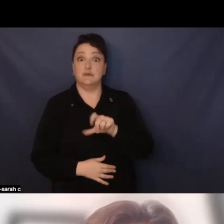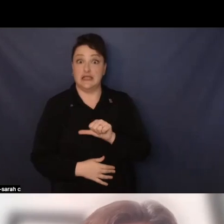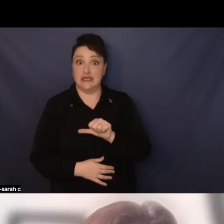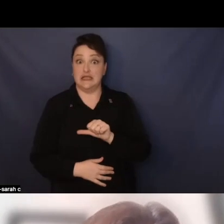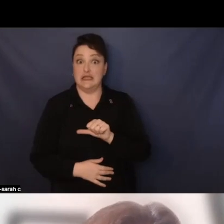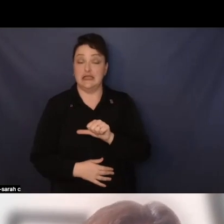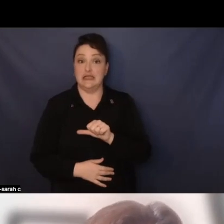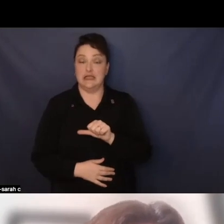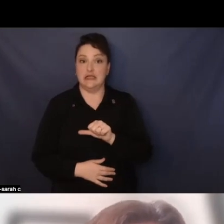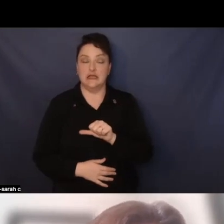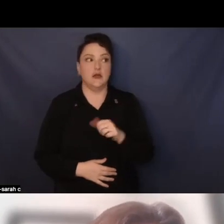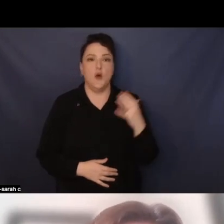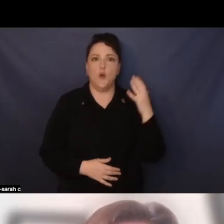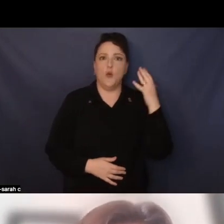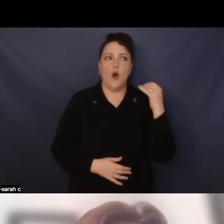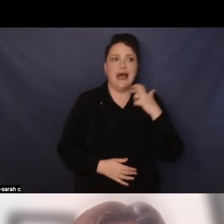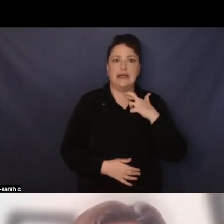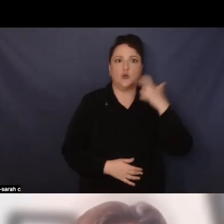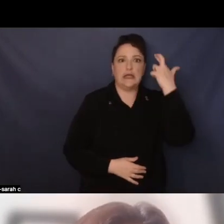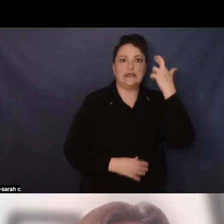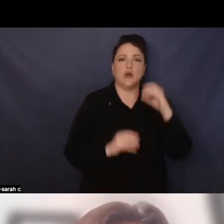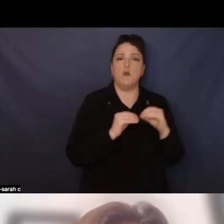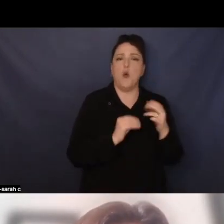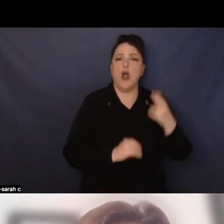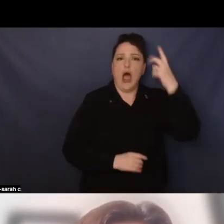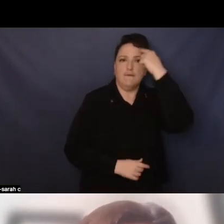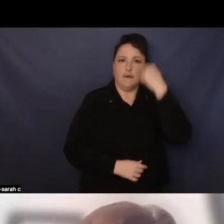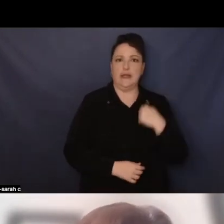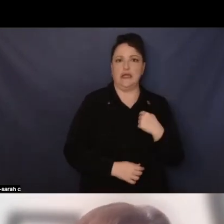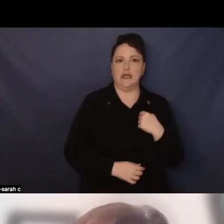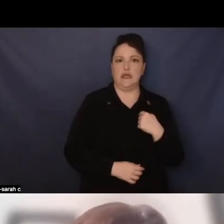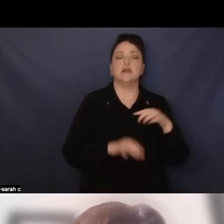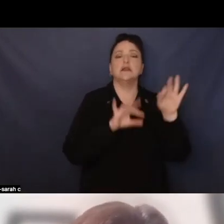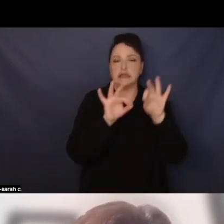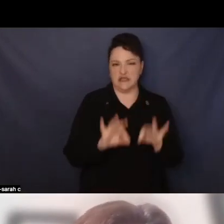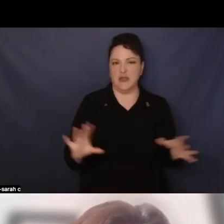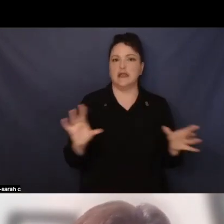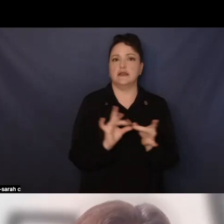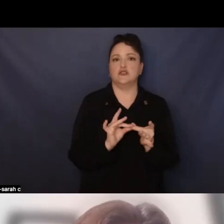you need to mitigate risk. And then to state the particular accommodations you are seeking,